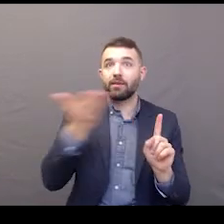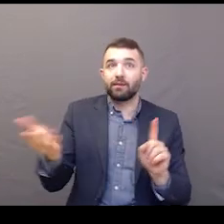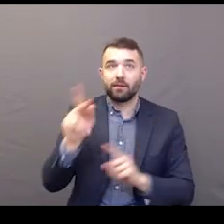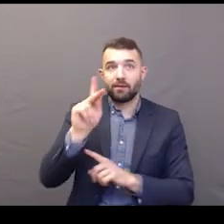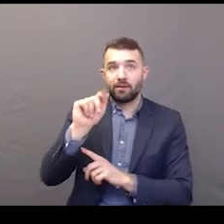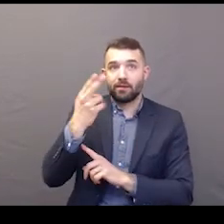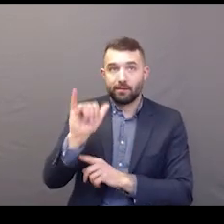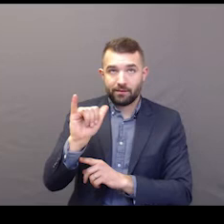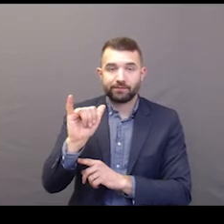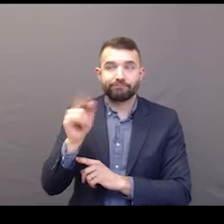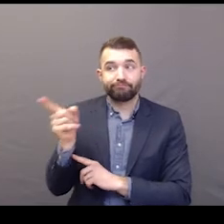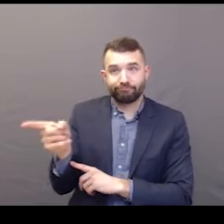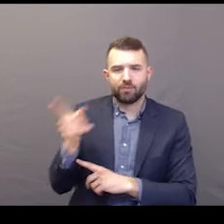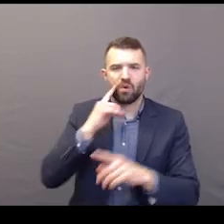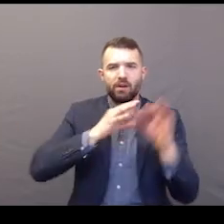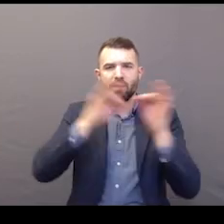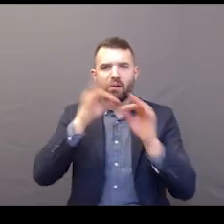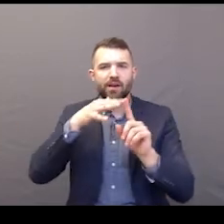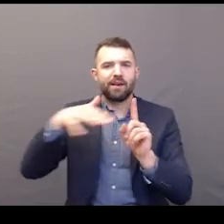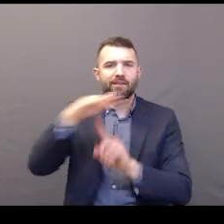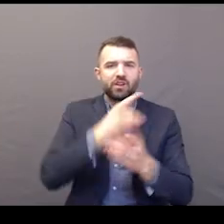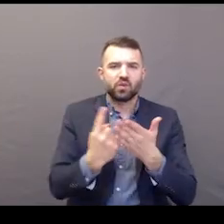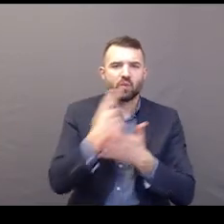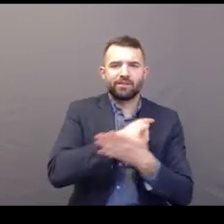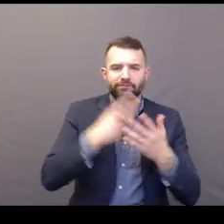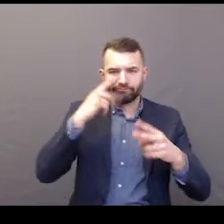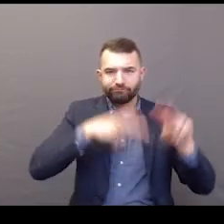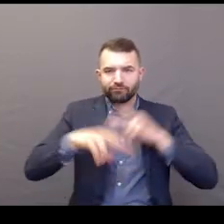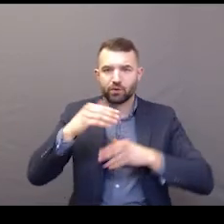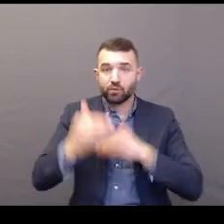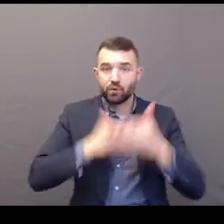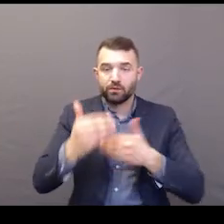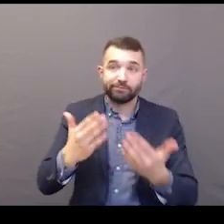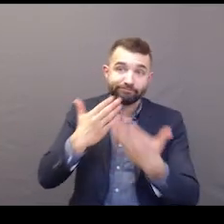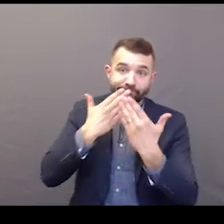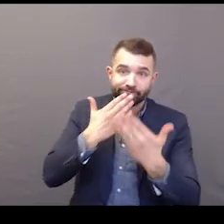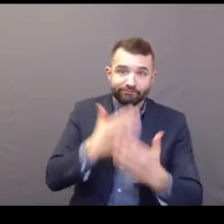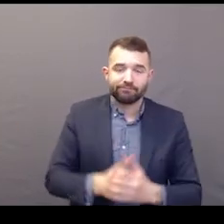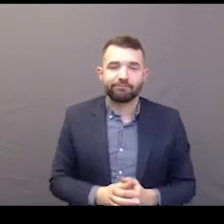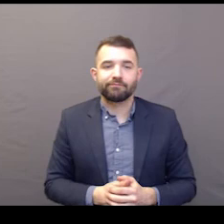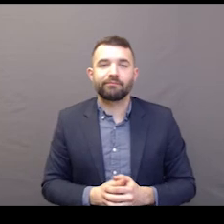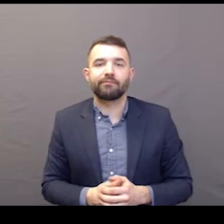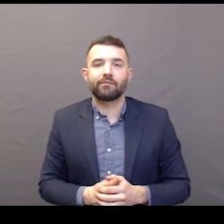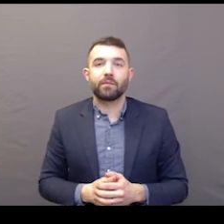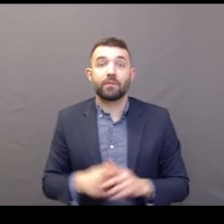[Kathy Leotta:] Thanks, Lucien. We understand the environmental review process interests many community members.